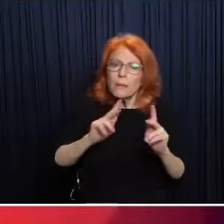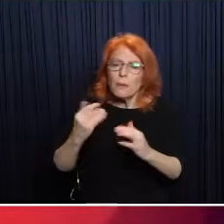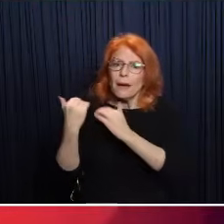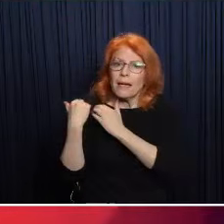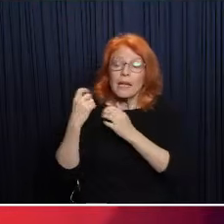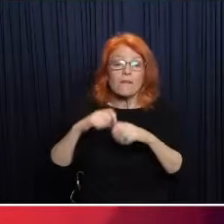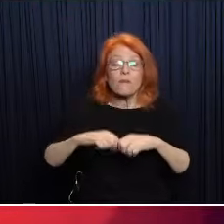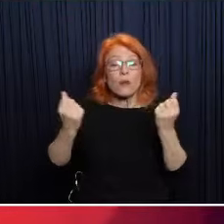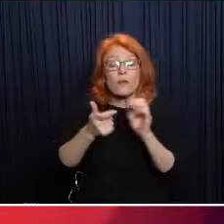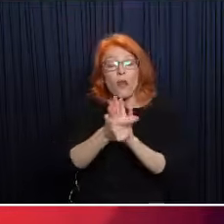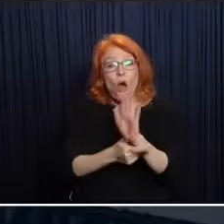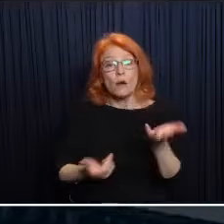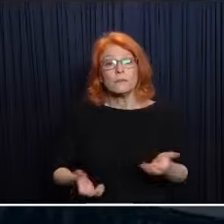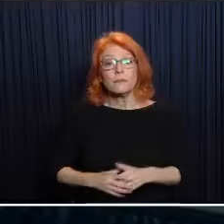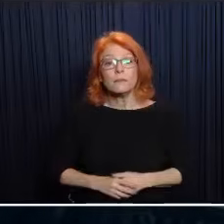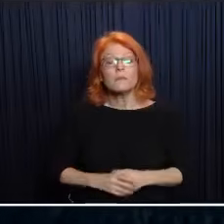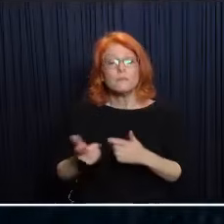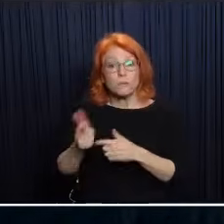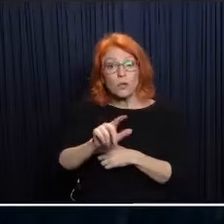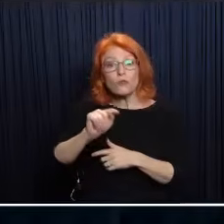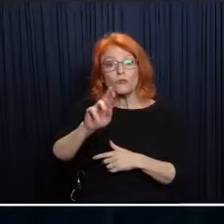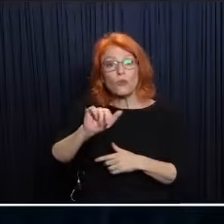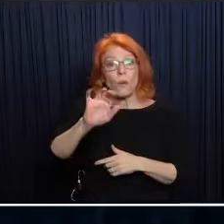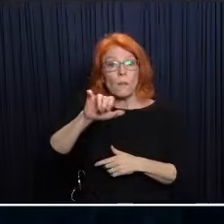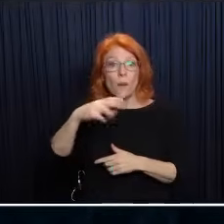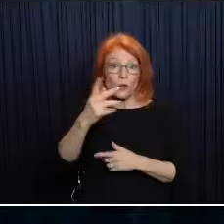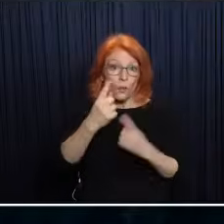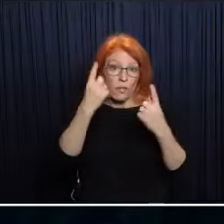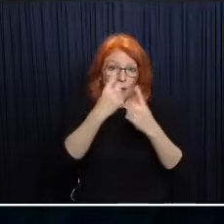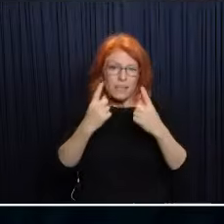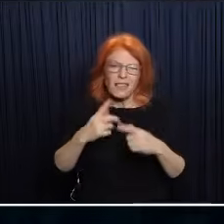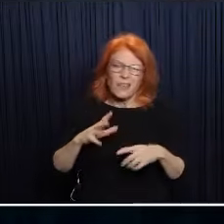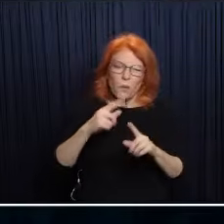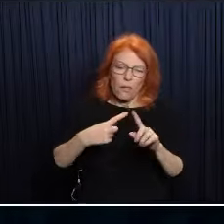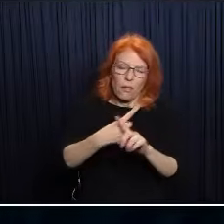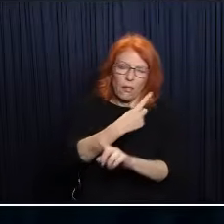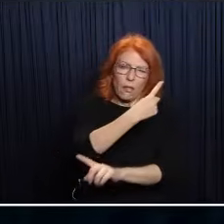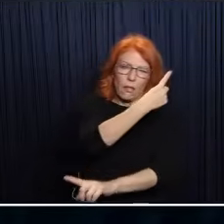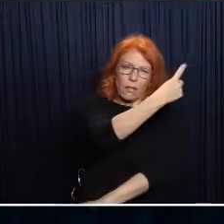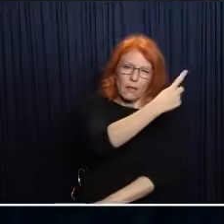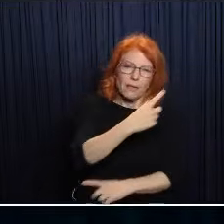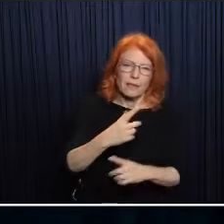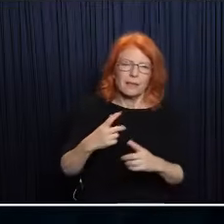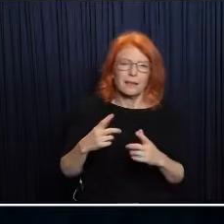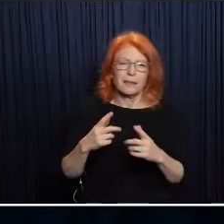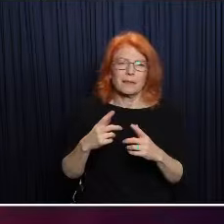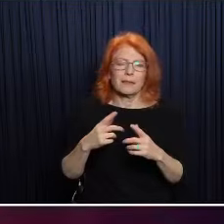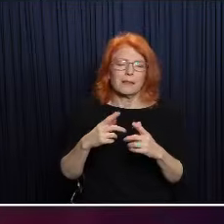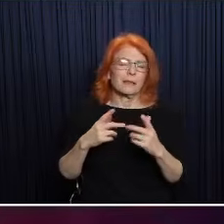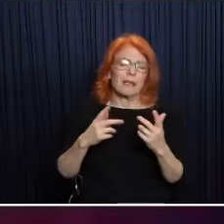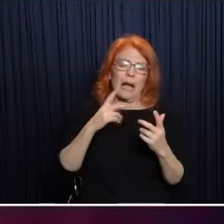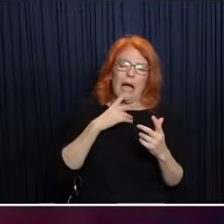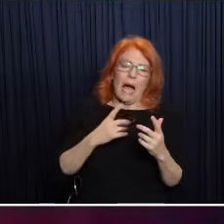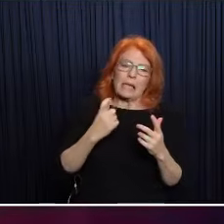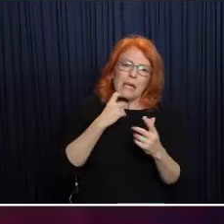ELIMINATE FRAUD AND MAKE SURE IT IS NOT HAPPENING AND HAVE RAMIFICATIONS AND HOLD PEOPLE ACCOUNTABLE IF THEY BREAK THE LAW.